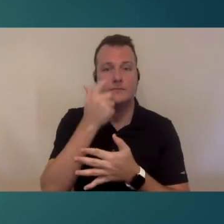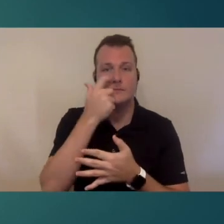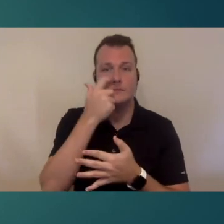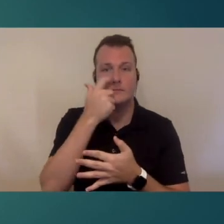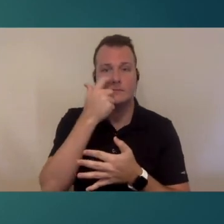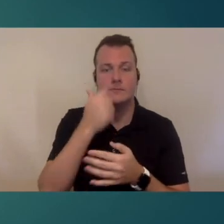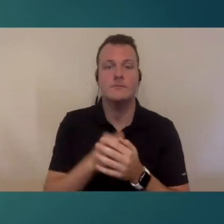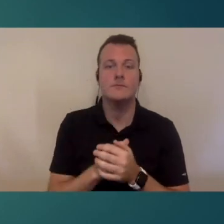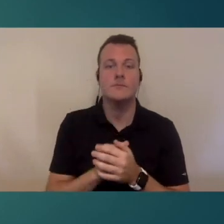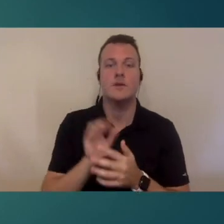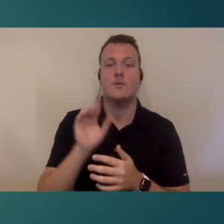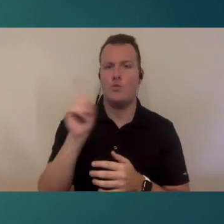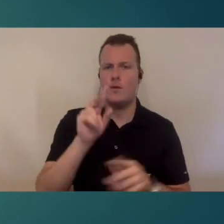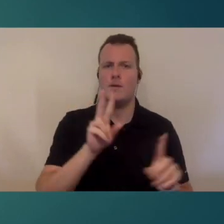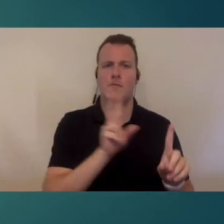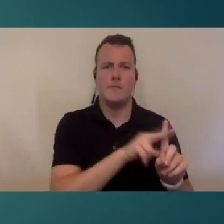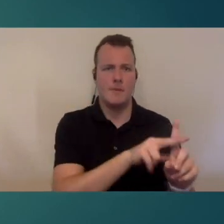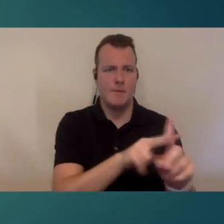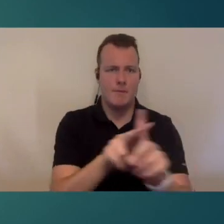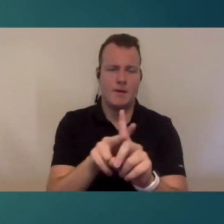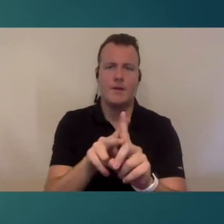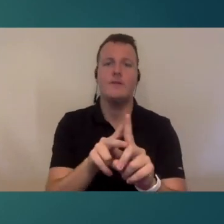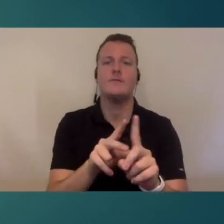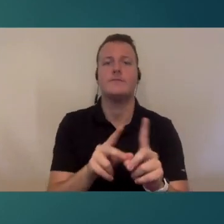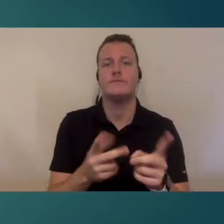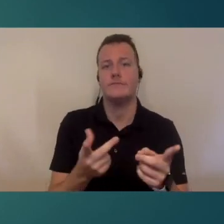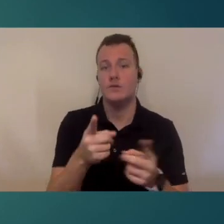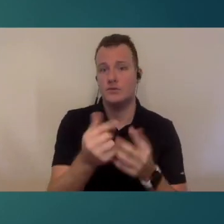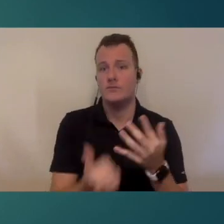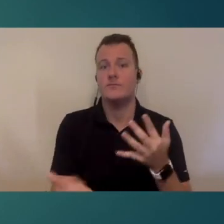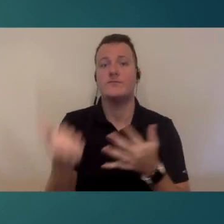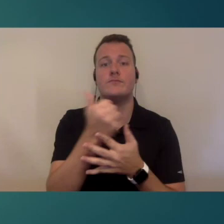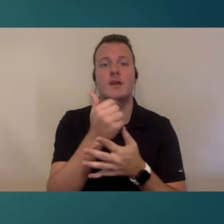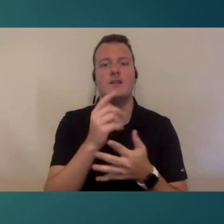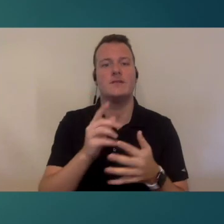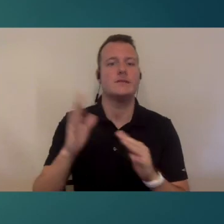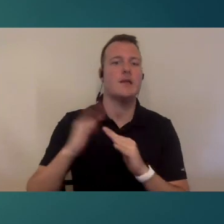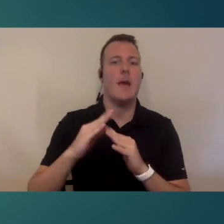of the places that you're applying, you know what are your top choices versus